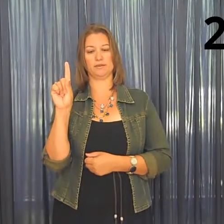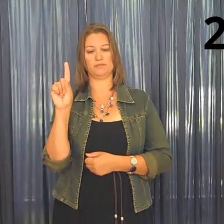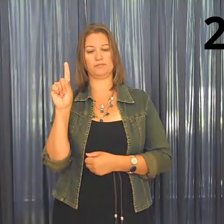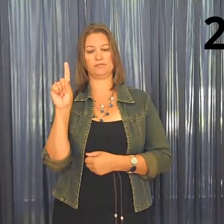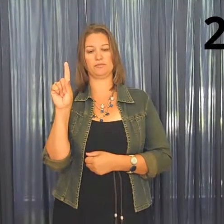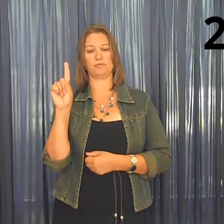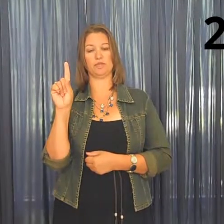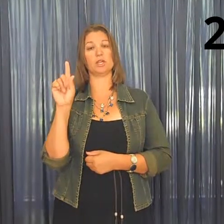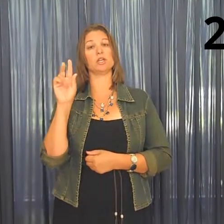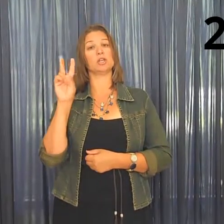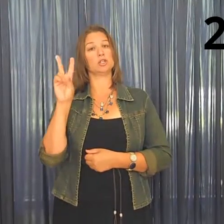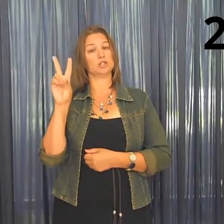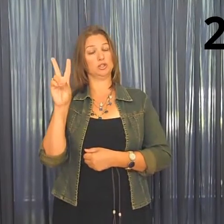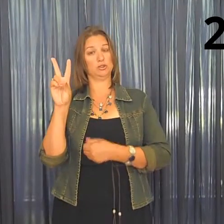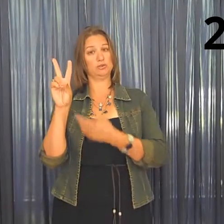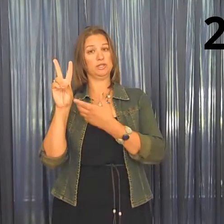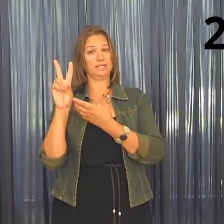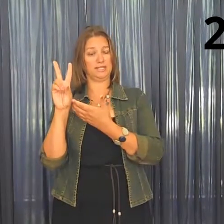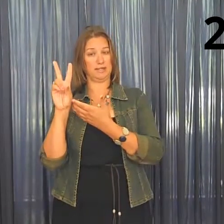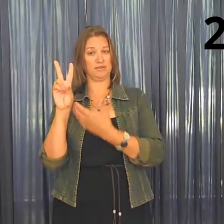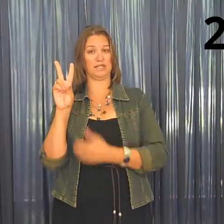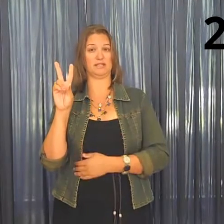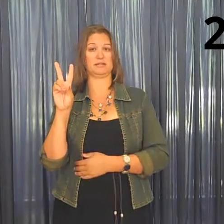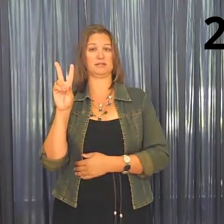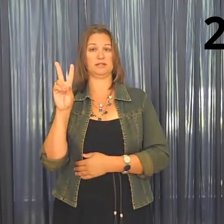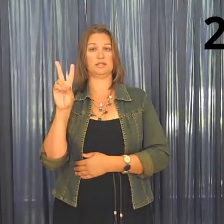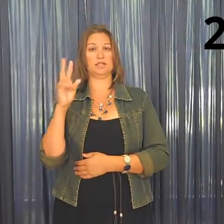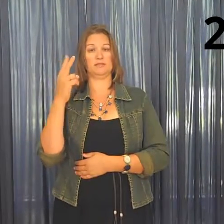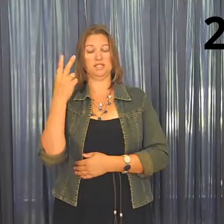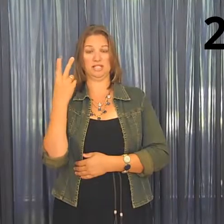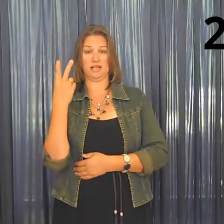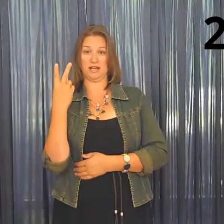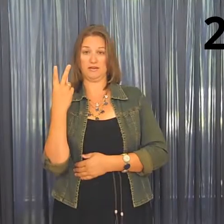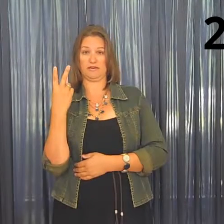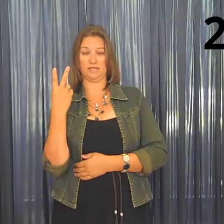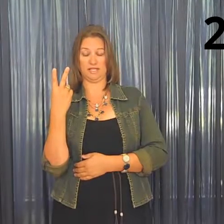number 1. "2", same thing. It can be done